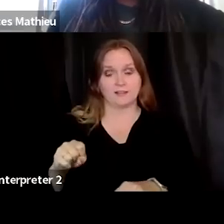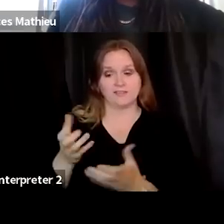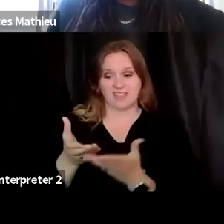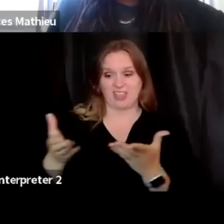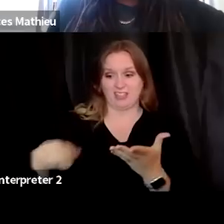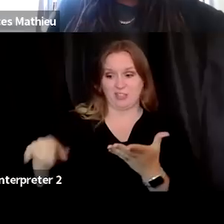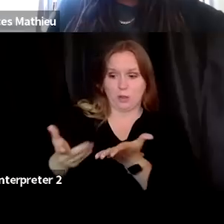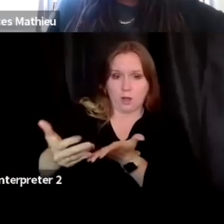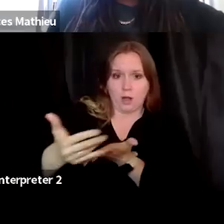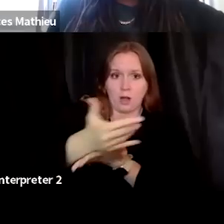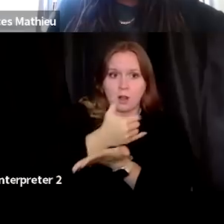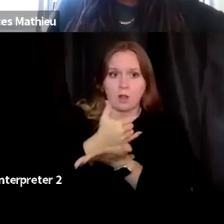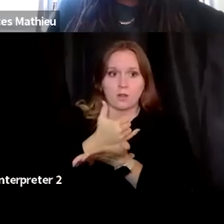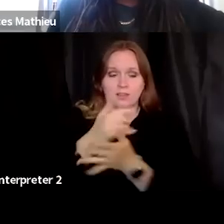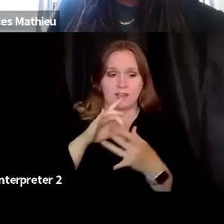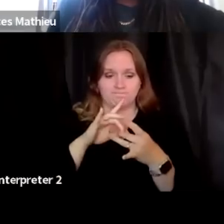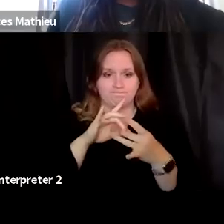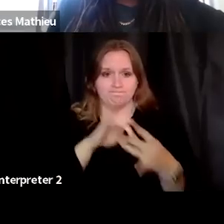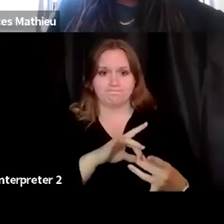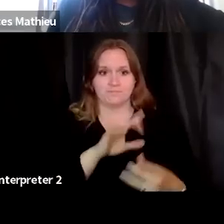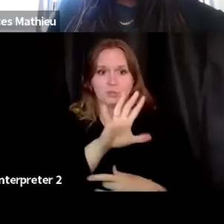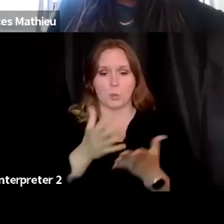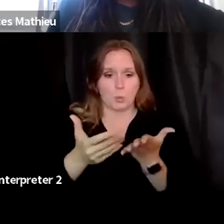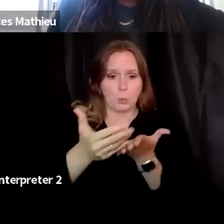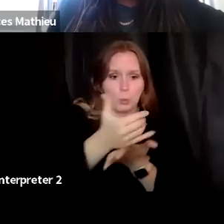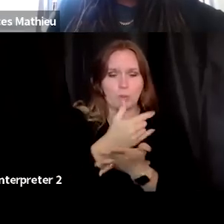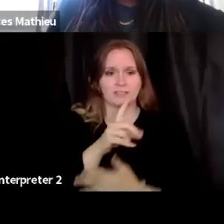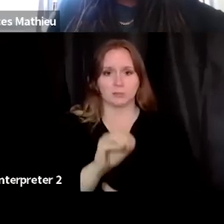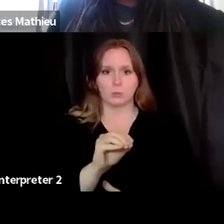that contributes to your hoarding disorder. Like I mentioned before, there can be pests